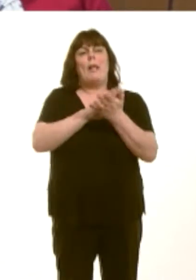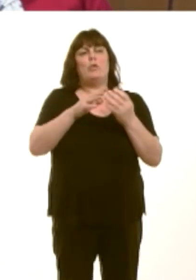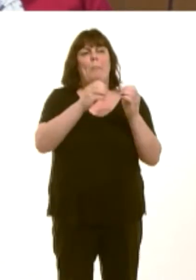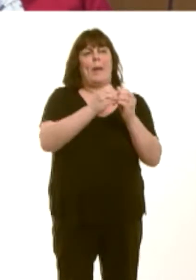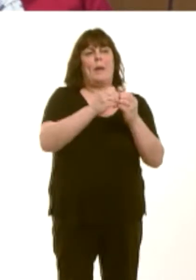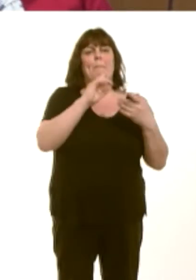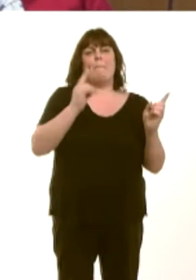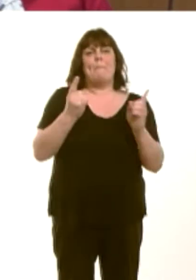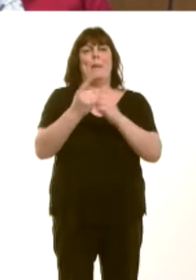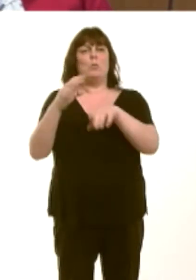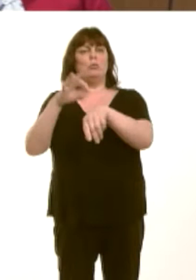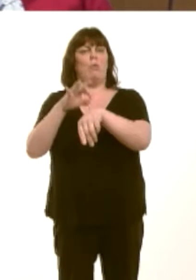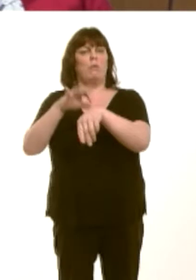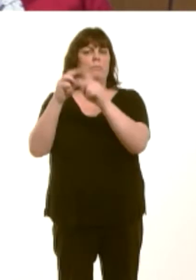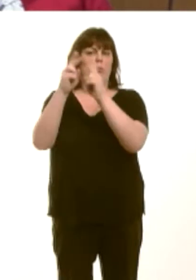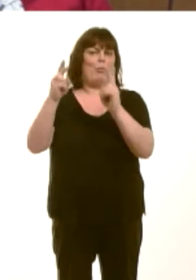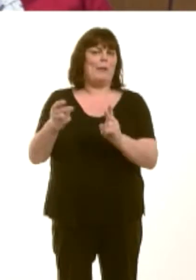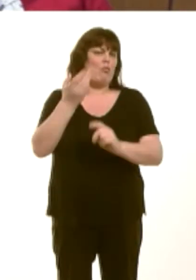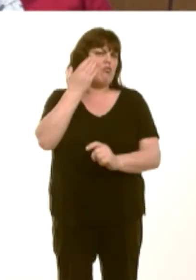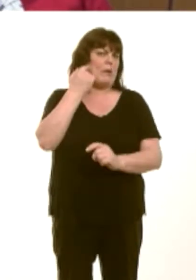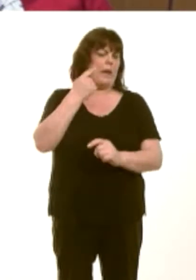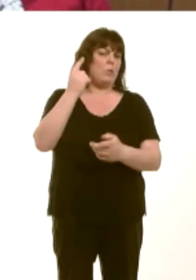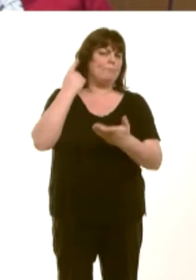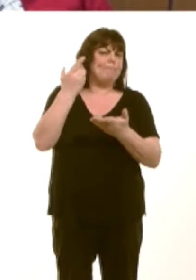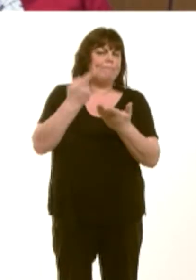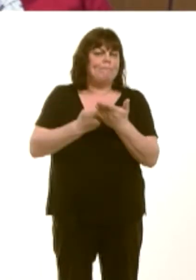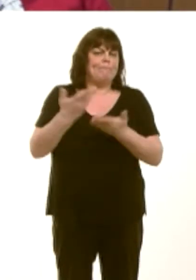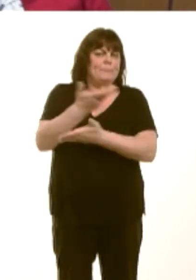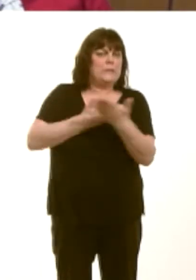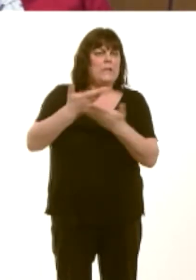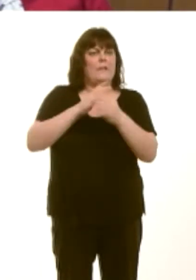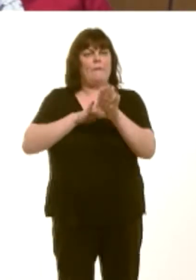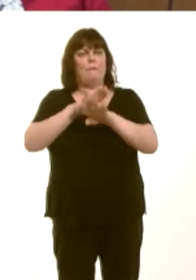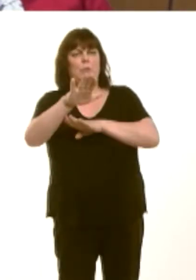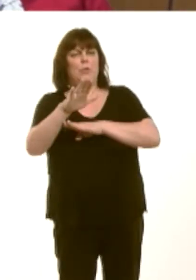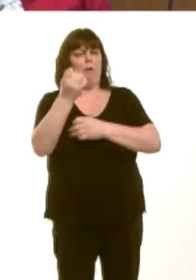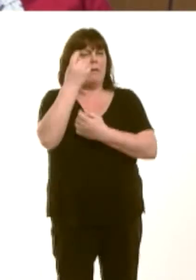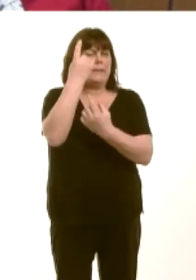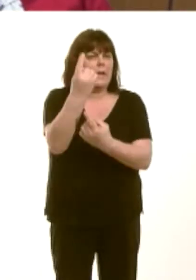practice to discuss some further income-generating initiatives. Those discussions are positive, I understand, in any event.